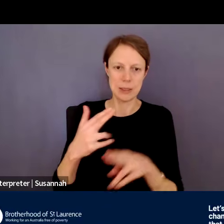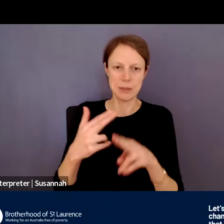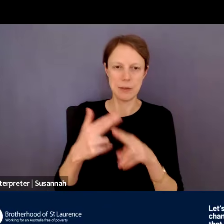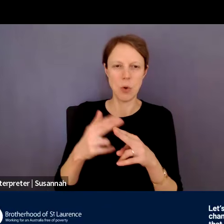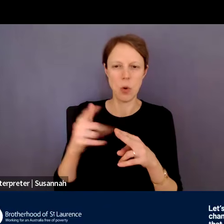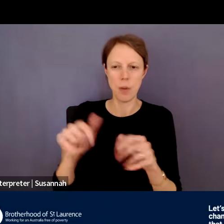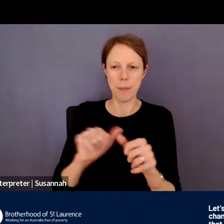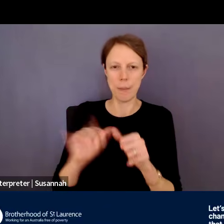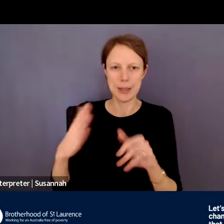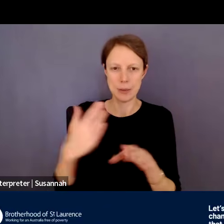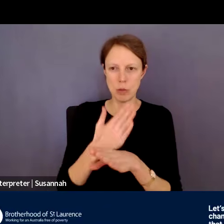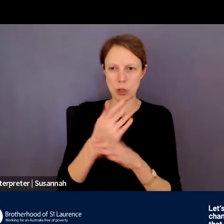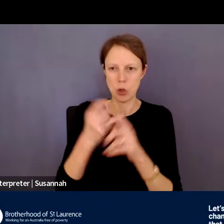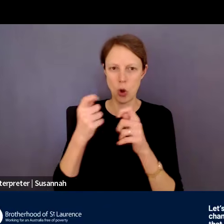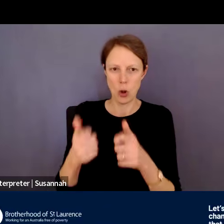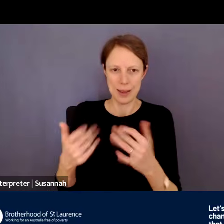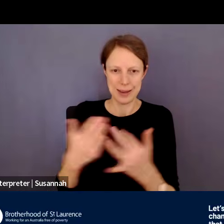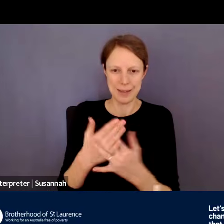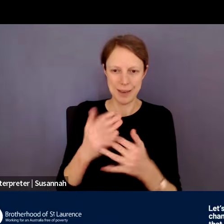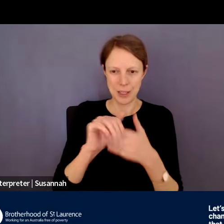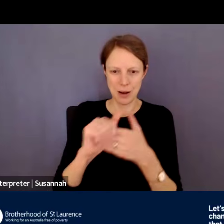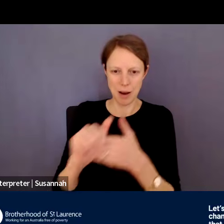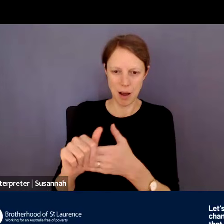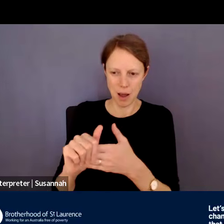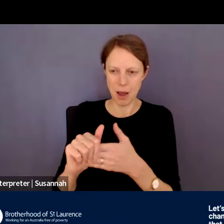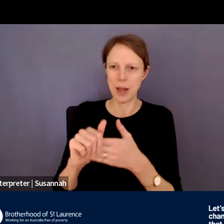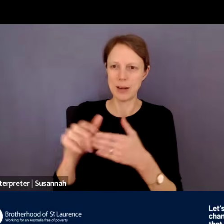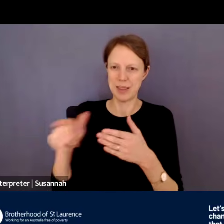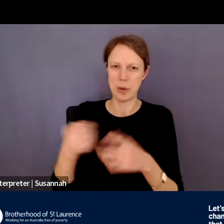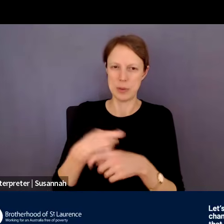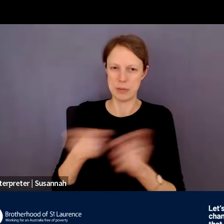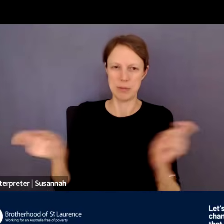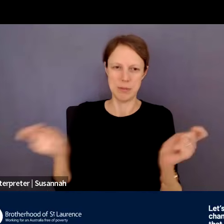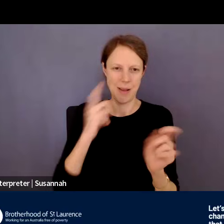out last year. So I think that's kind of a good sense of the kinds of things that they might